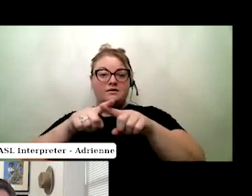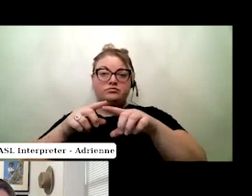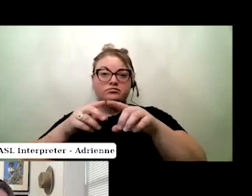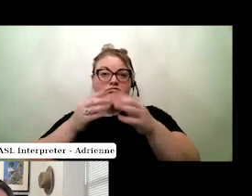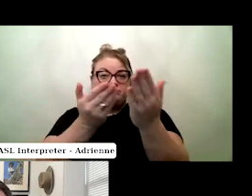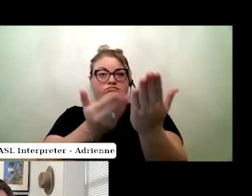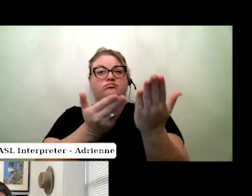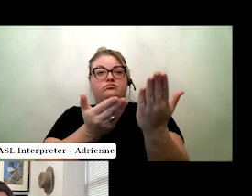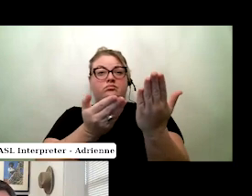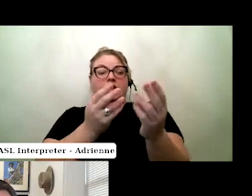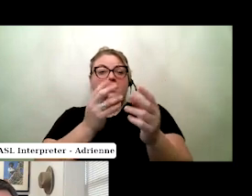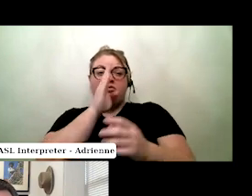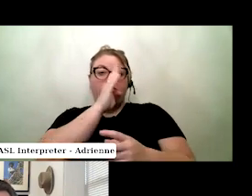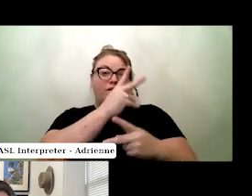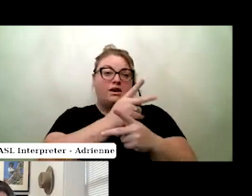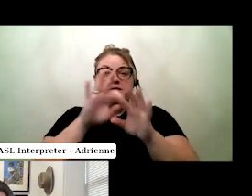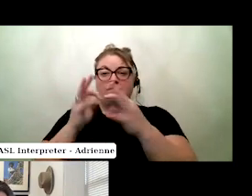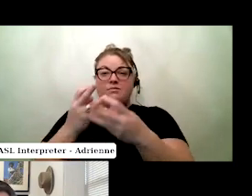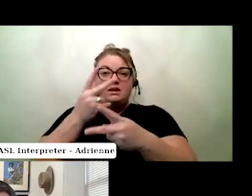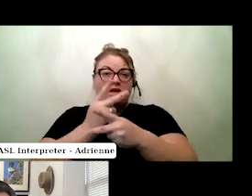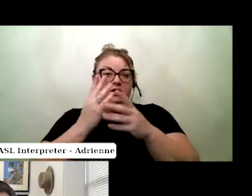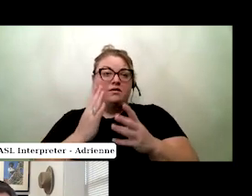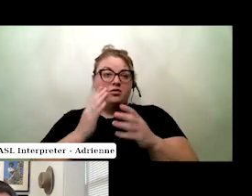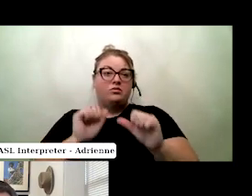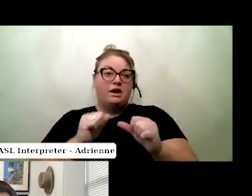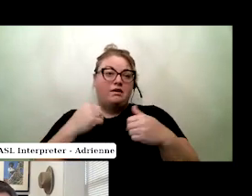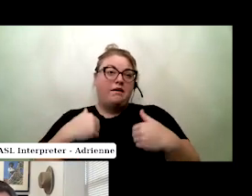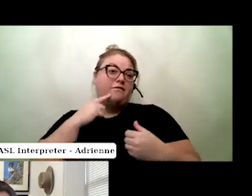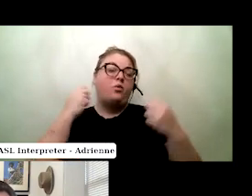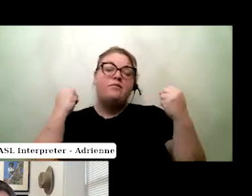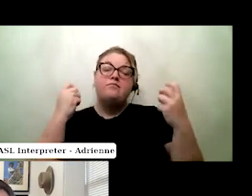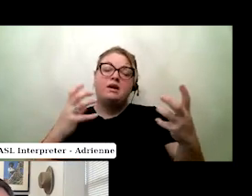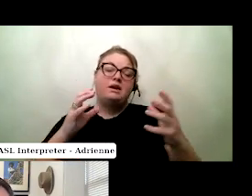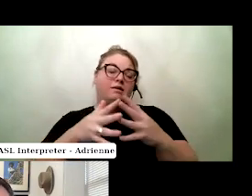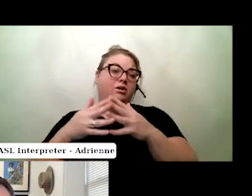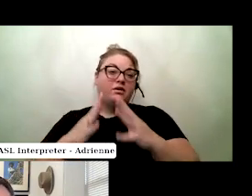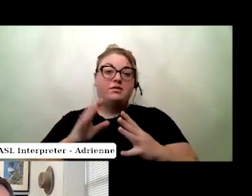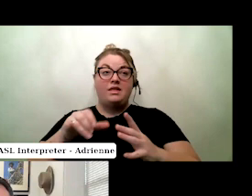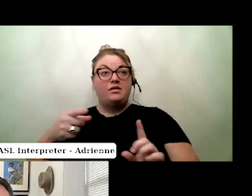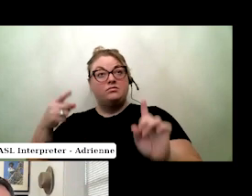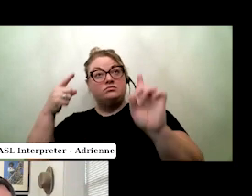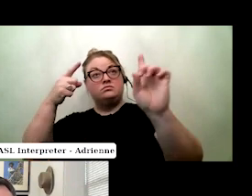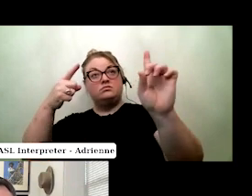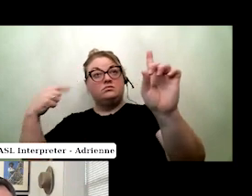Millions of Americans. That has been our North star in this initiative so far, and it will continue to be going forward.